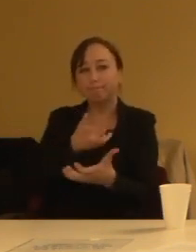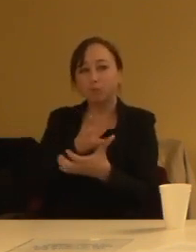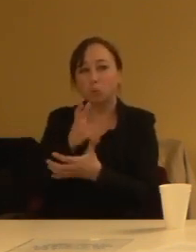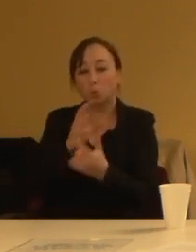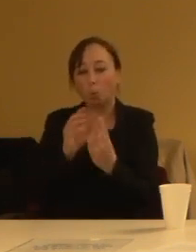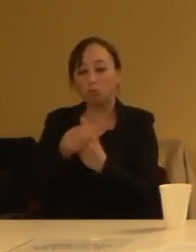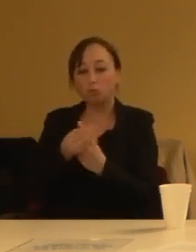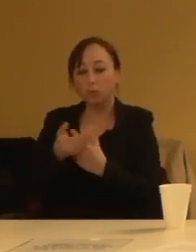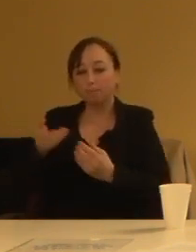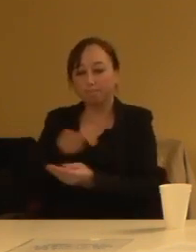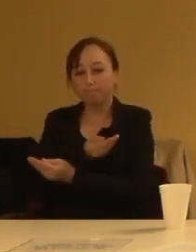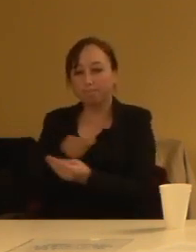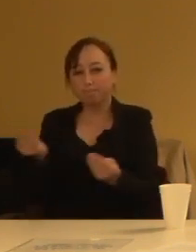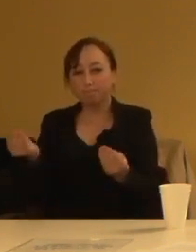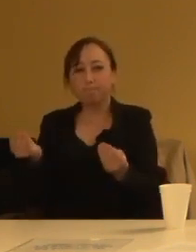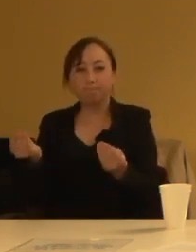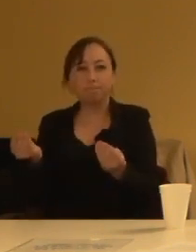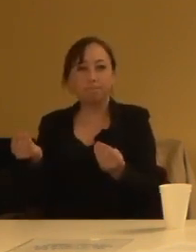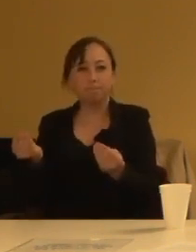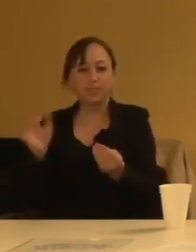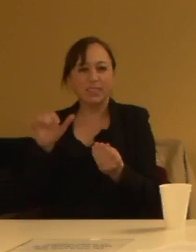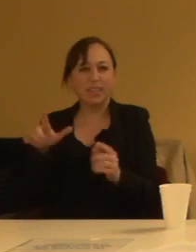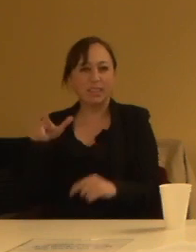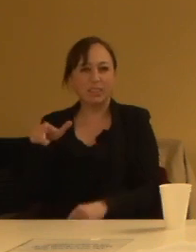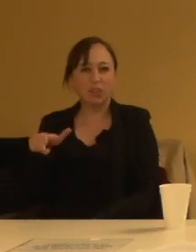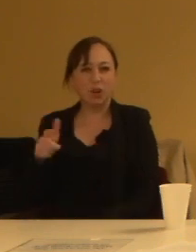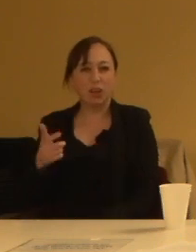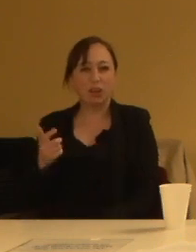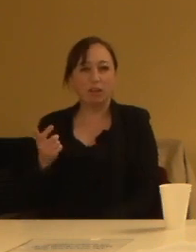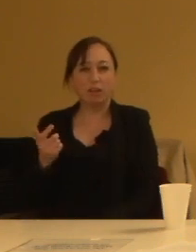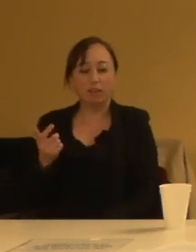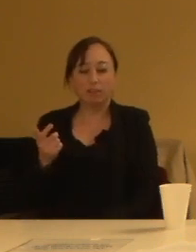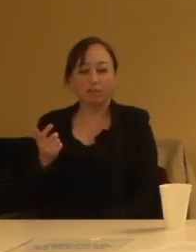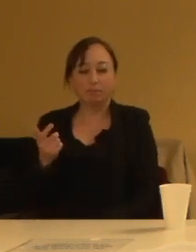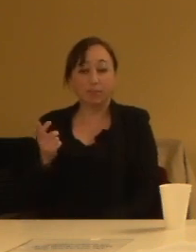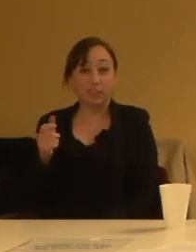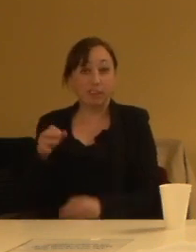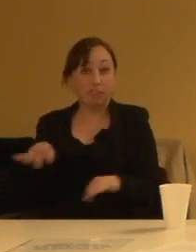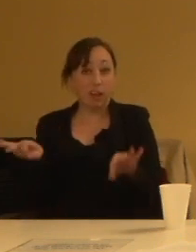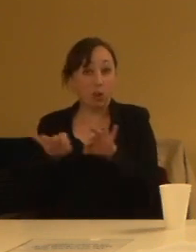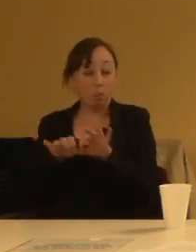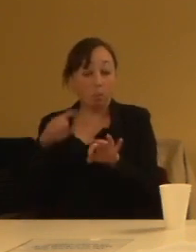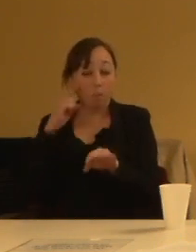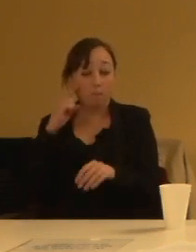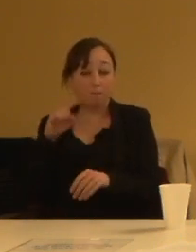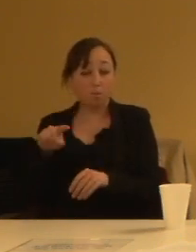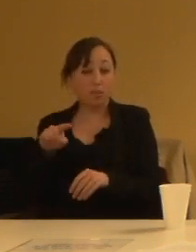Would that something be necessary, that be something valuable in your opinion?